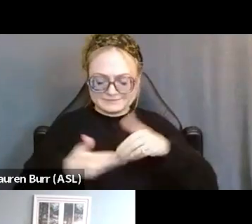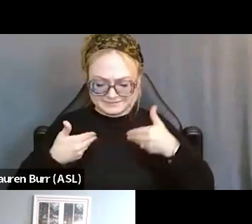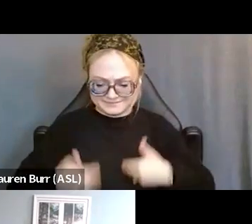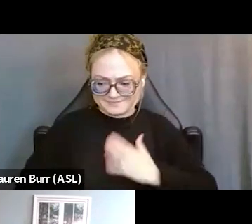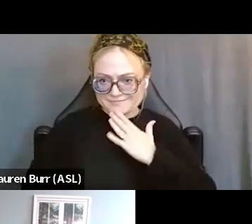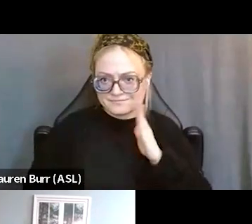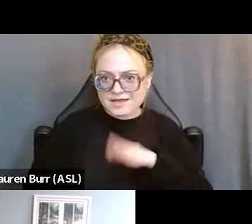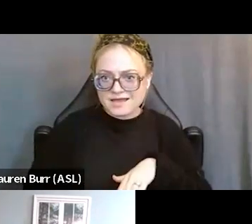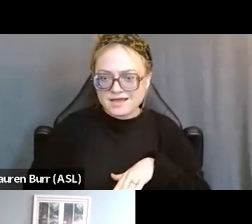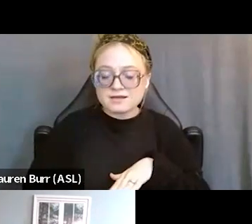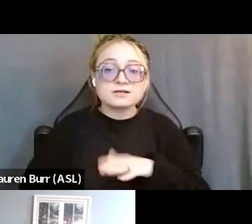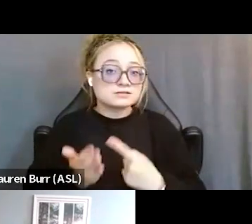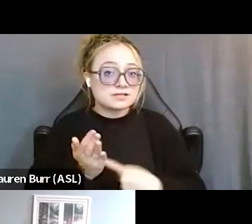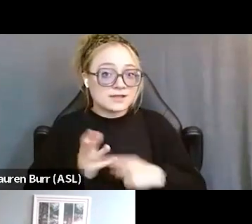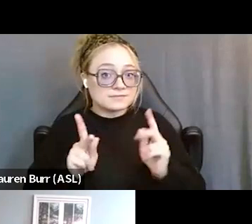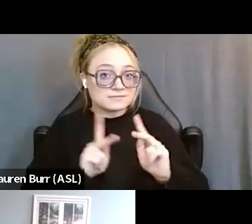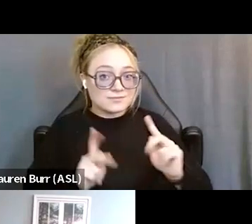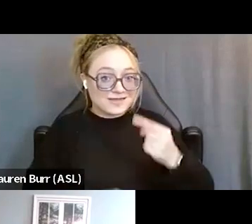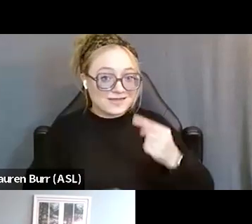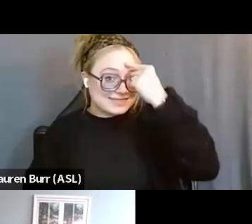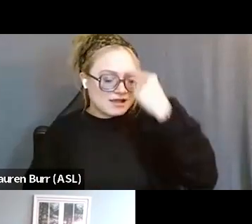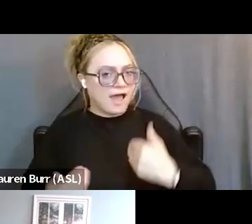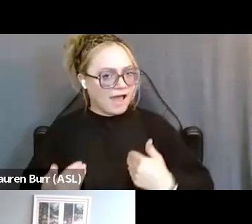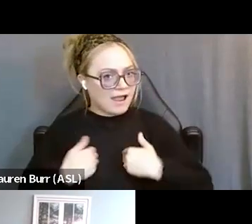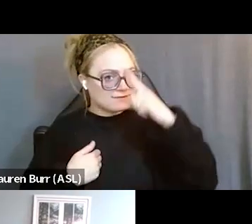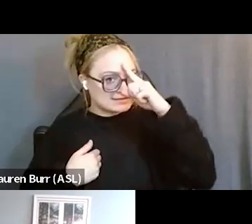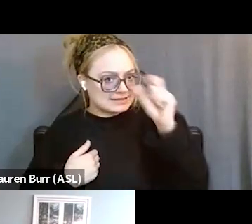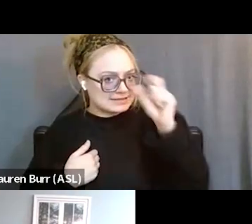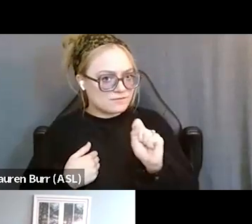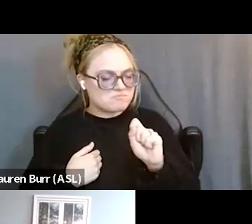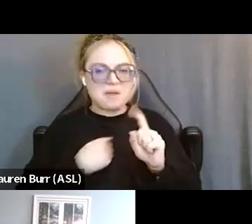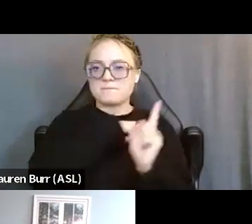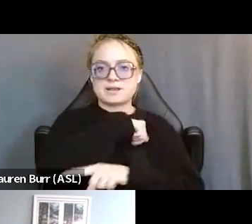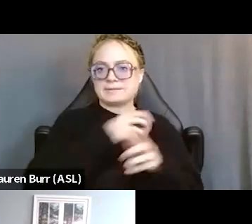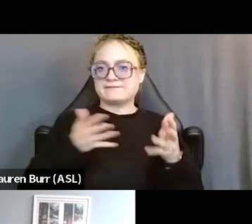Sometimes people even think that because they have schizophrenia, it is a punishment because they did something bad,